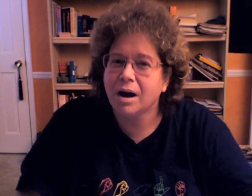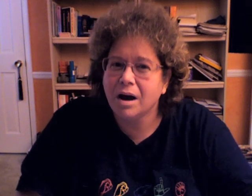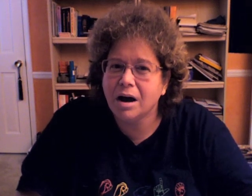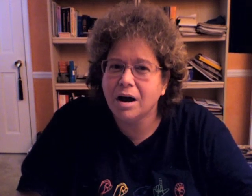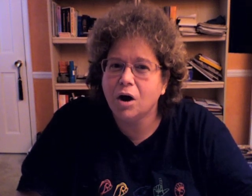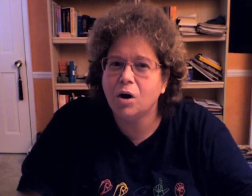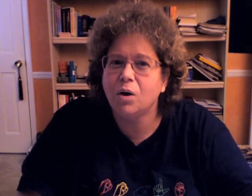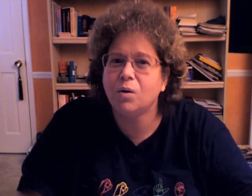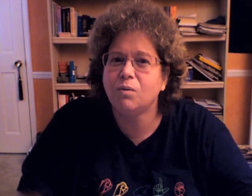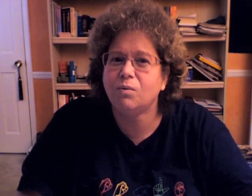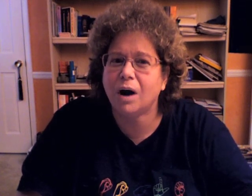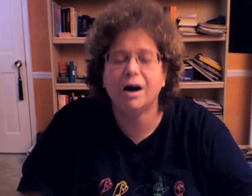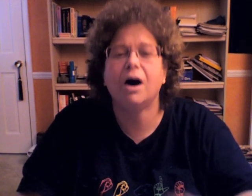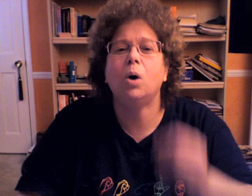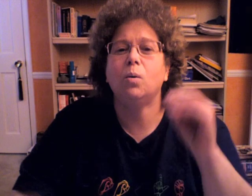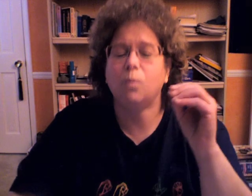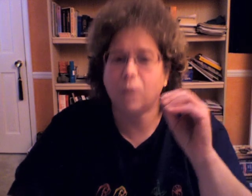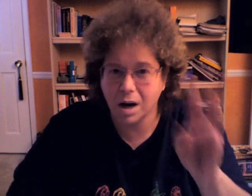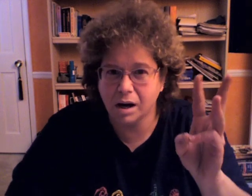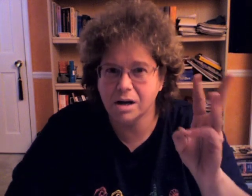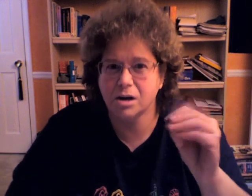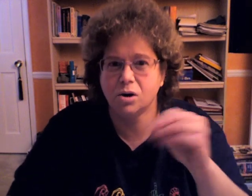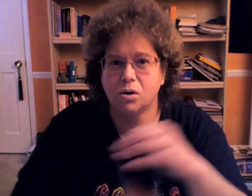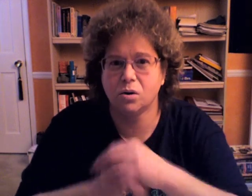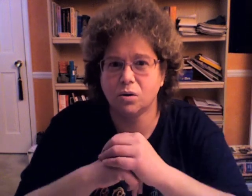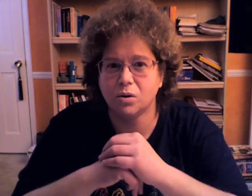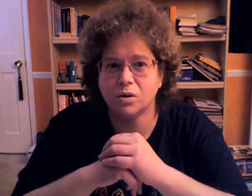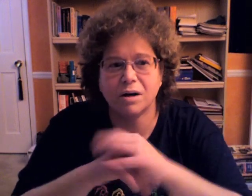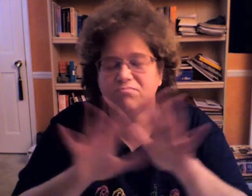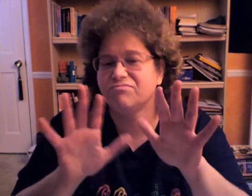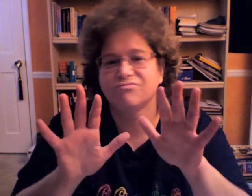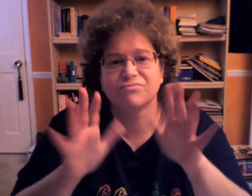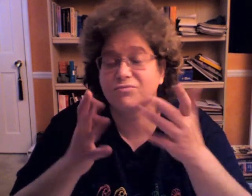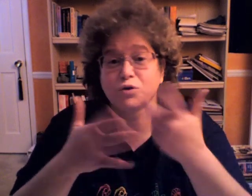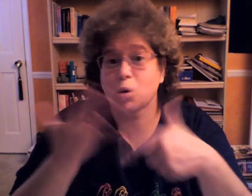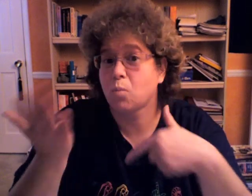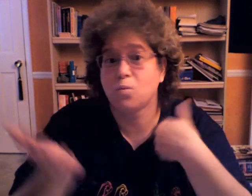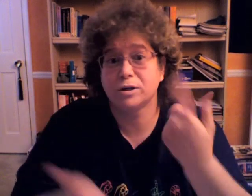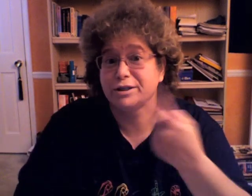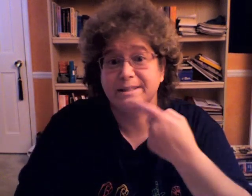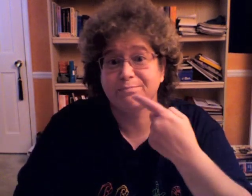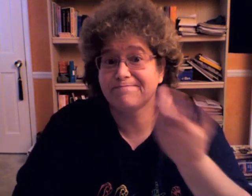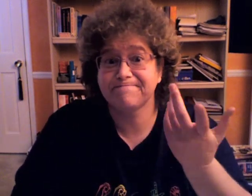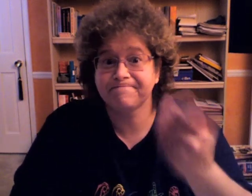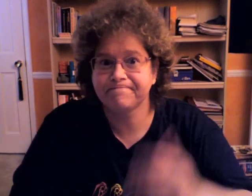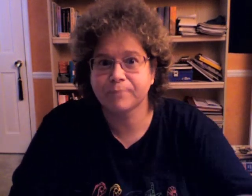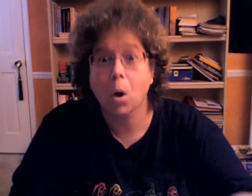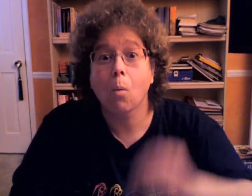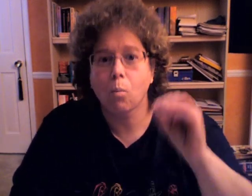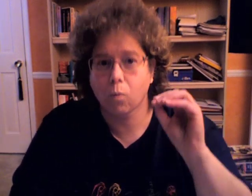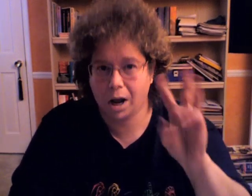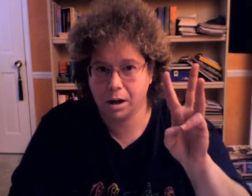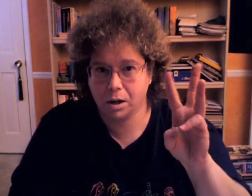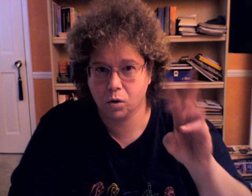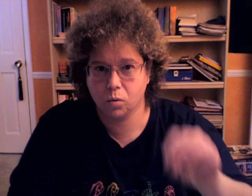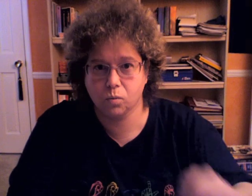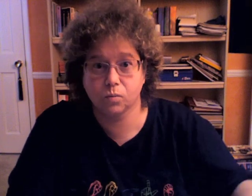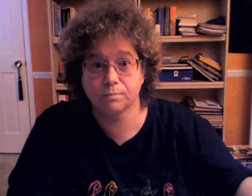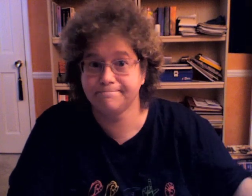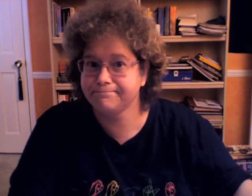Wow. Wow. What can I say? Just, wow.